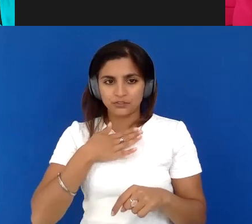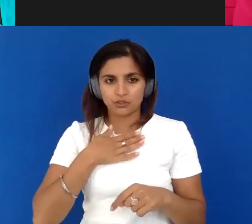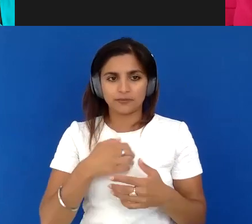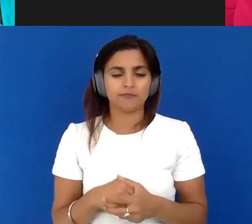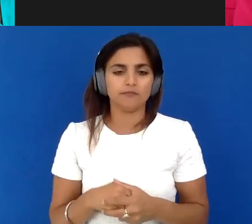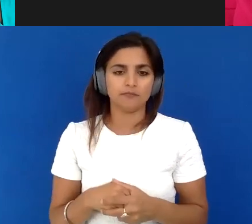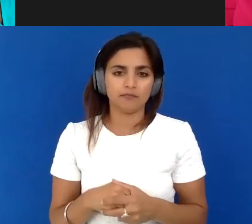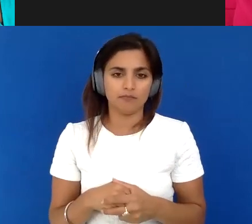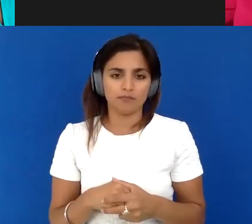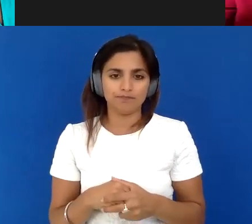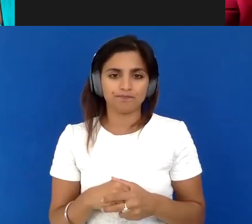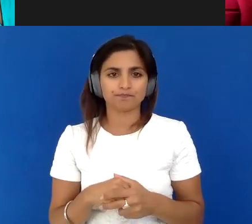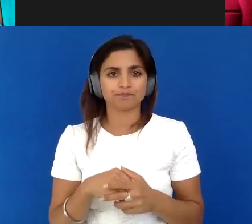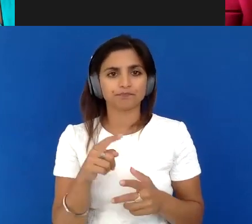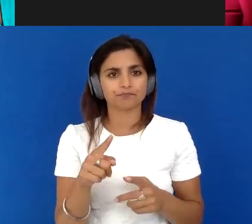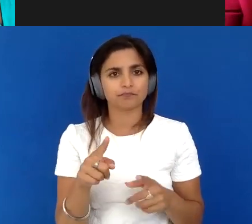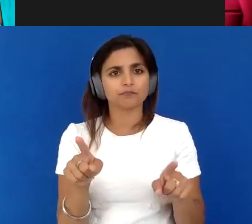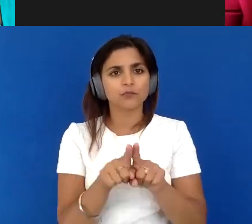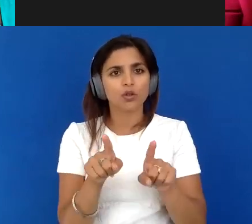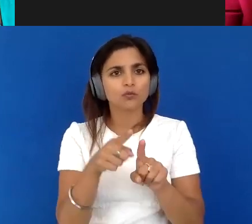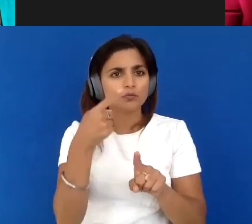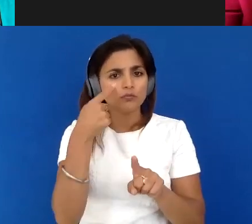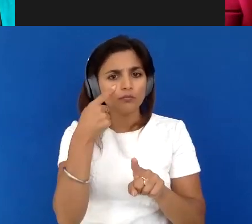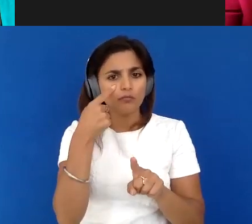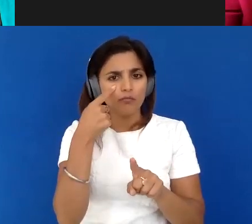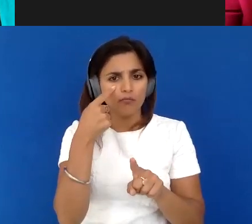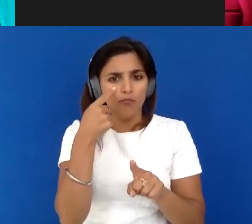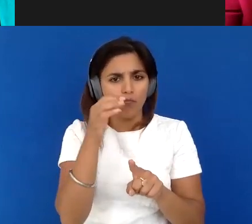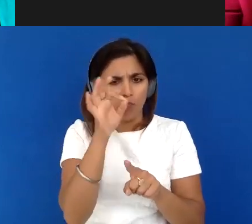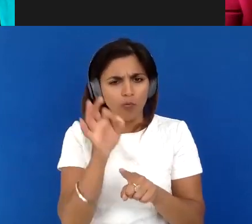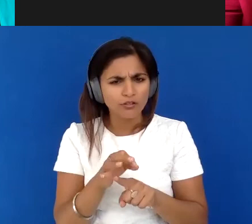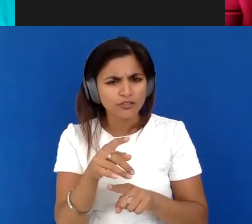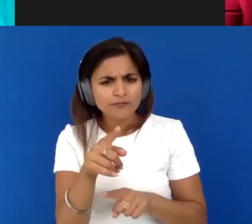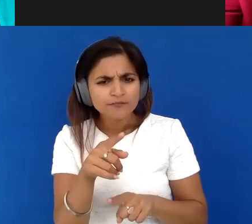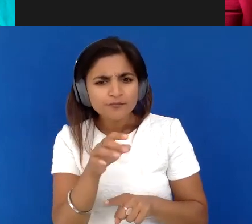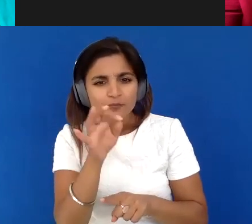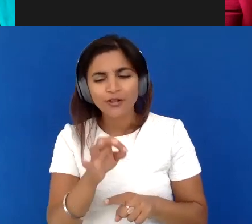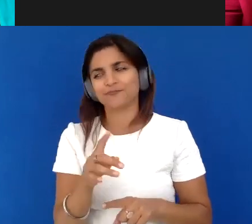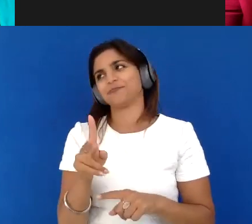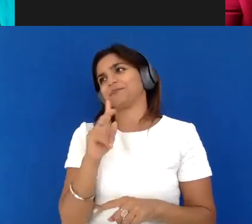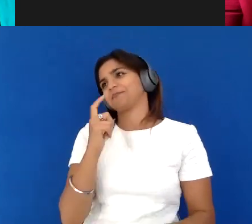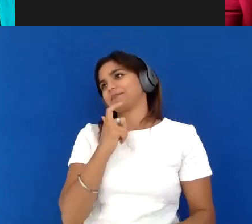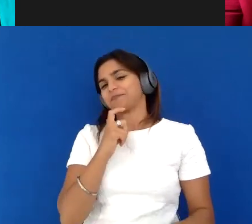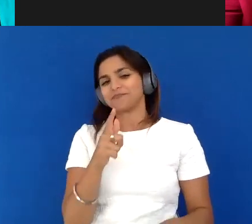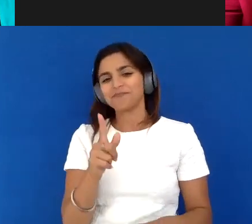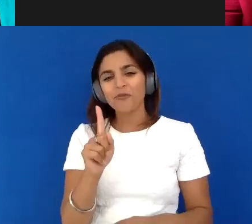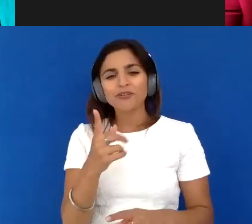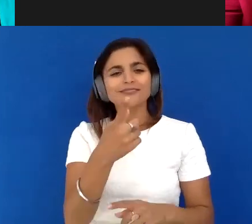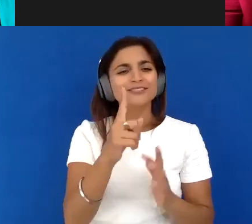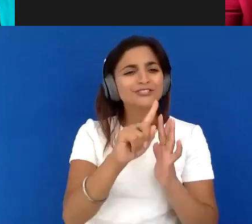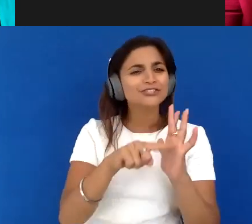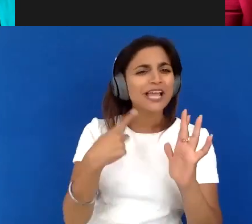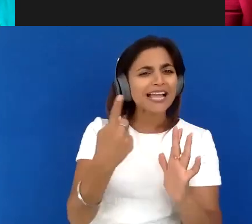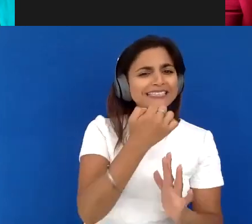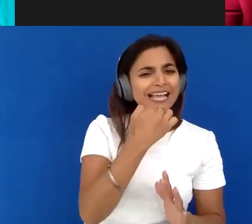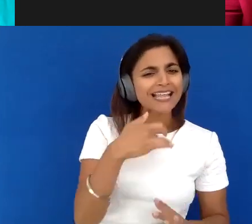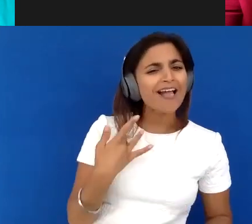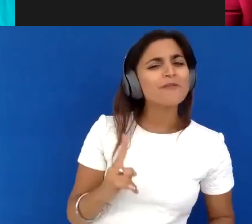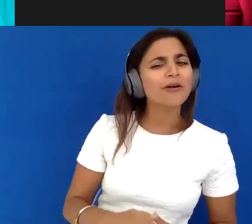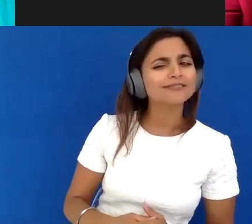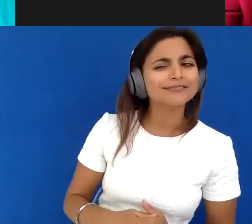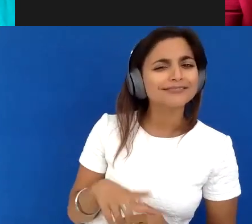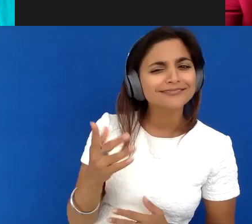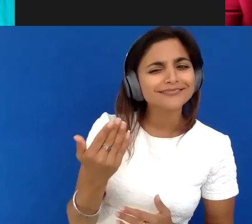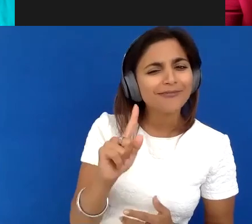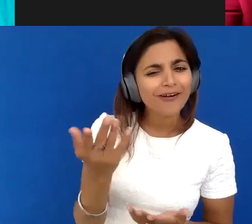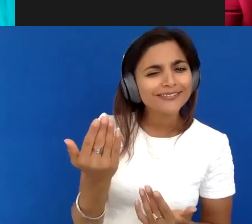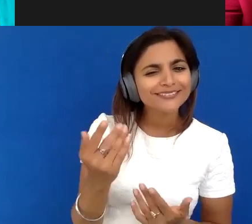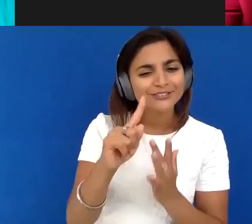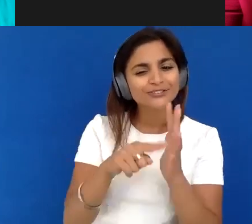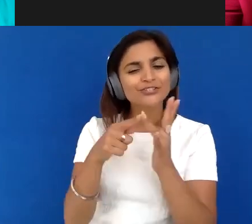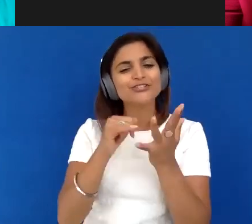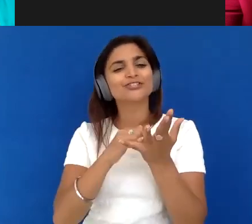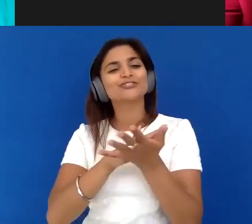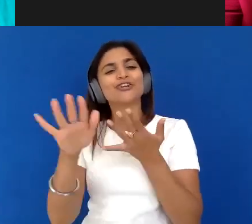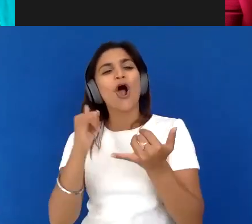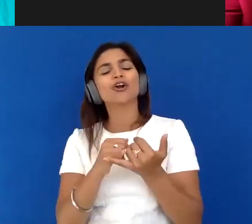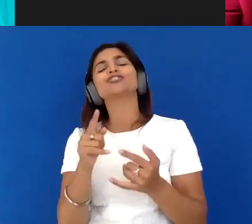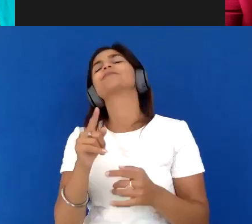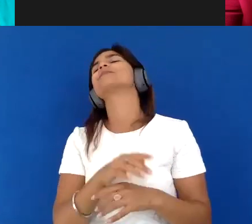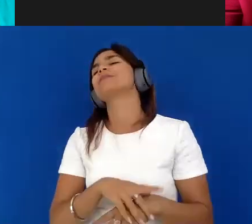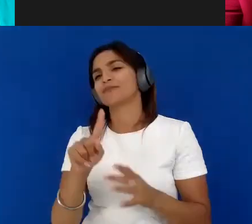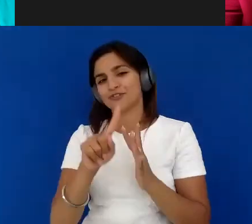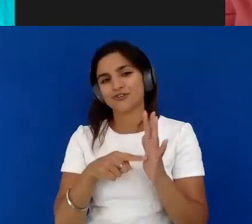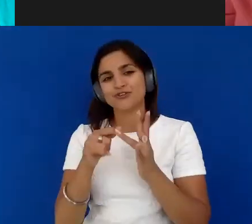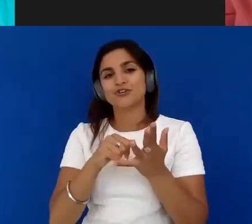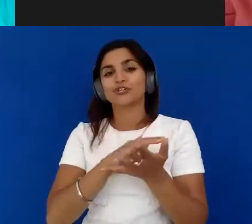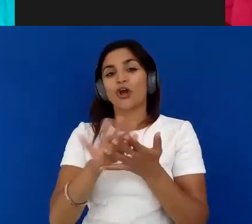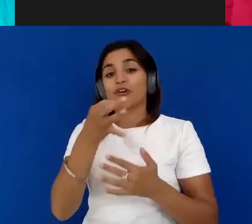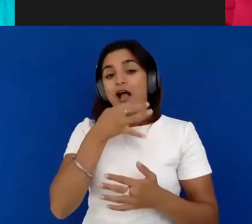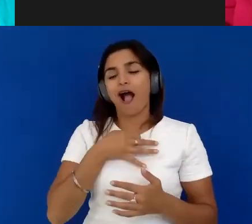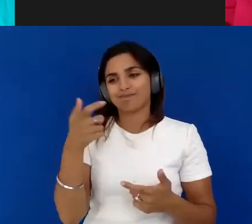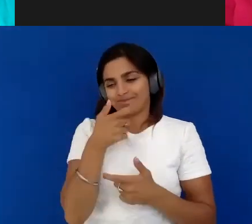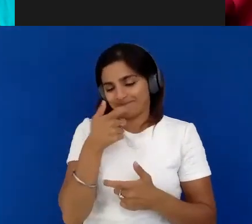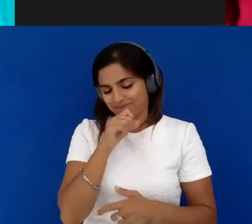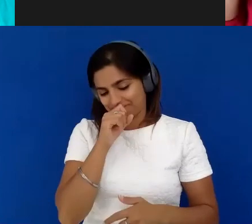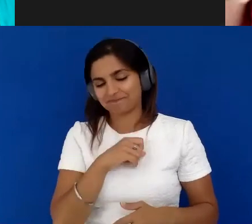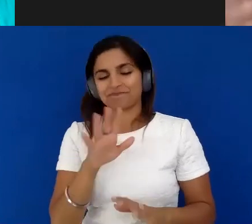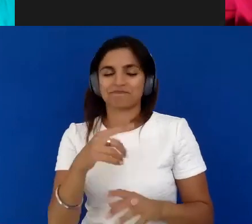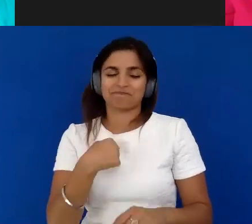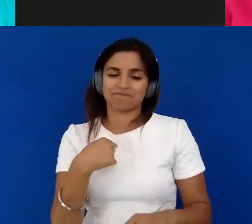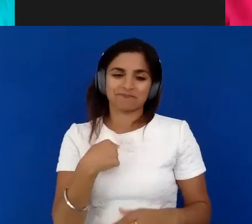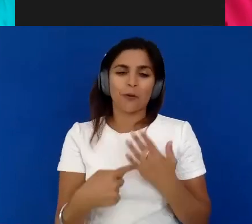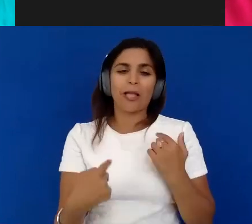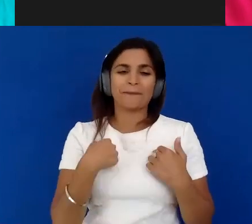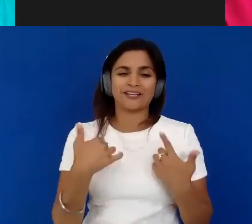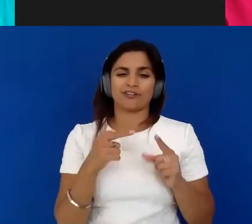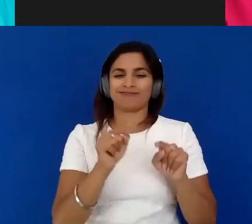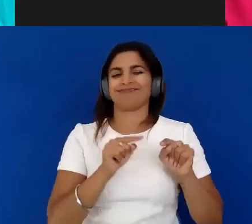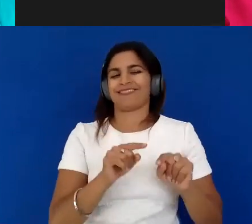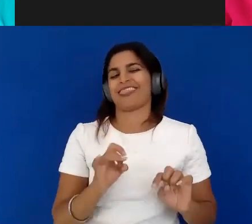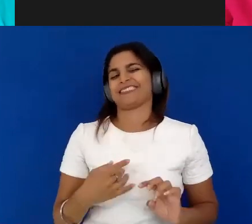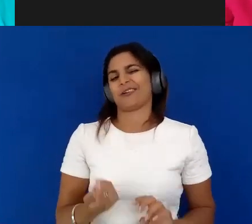with Jay's dating life? Josh Woodworth! That was just me trolling her because we have, one of the